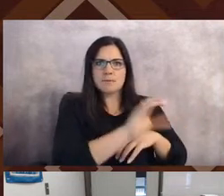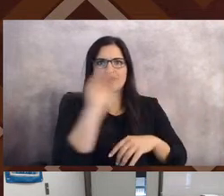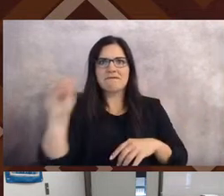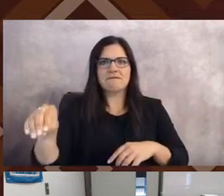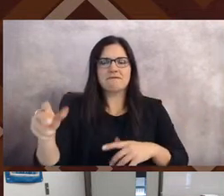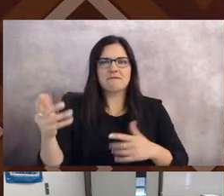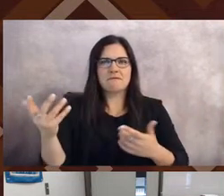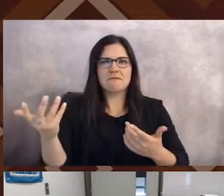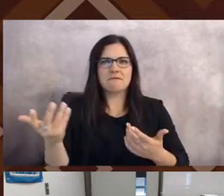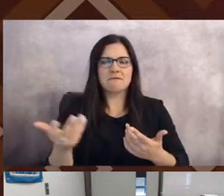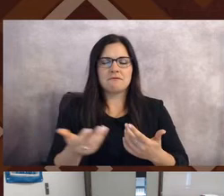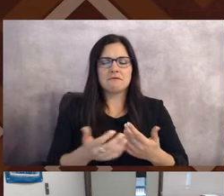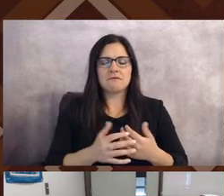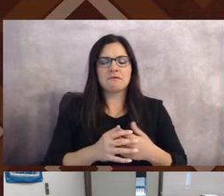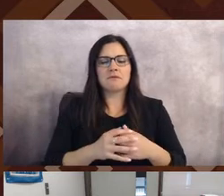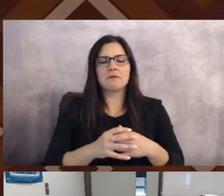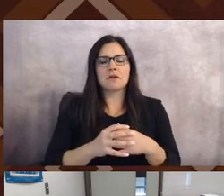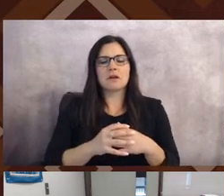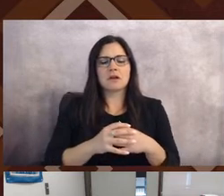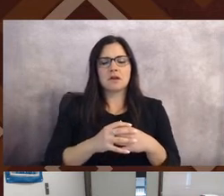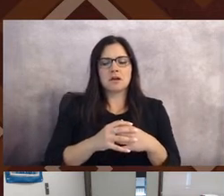and I when I asked my grandma,